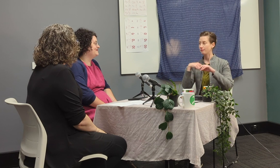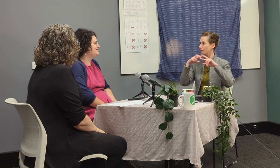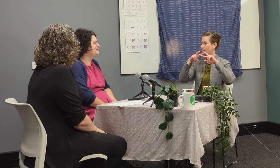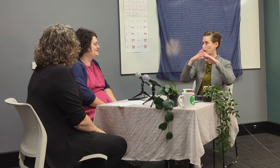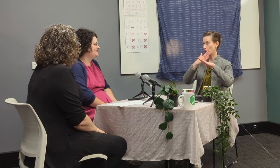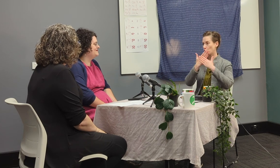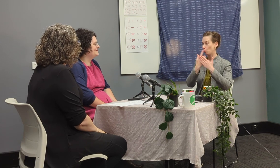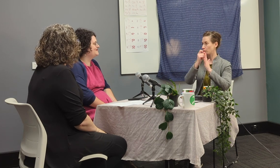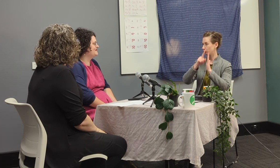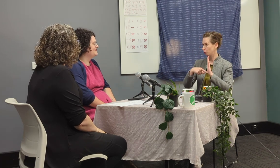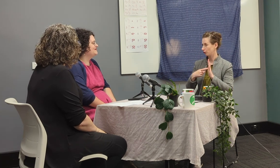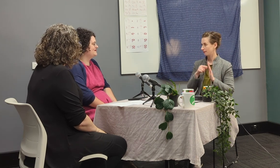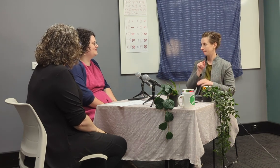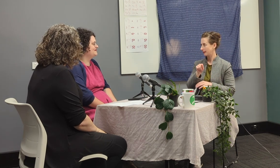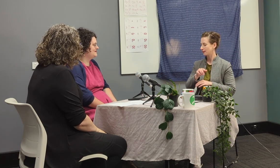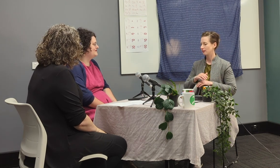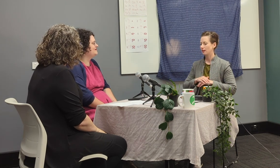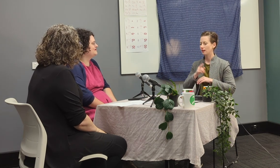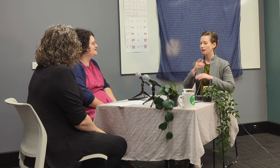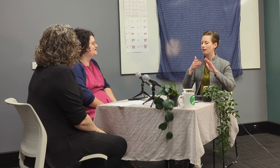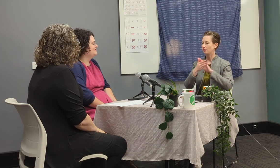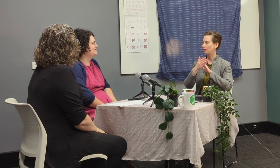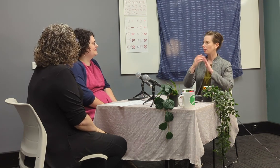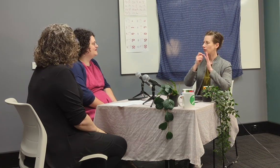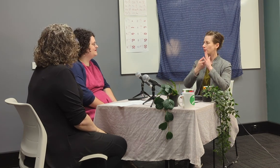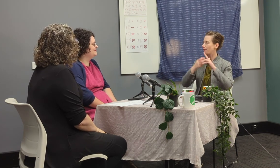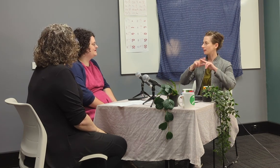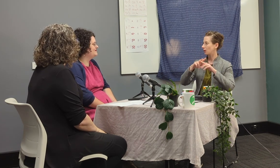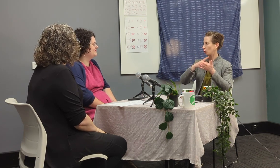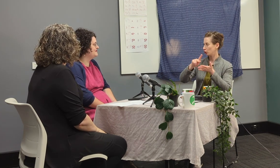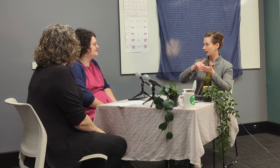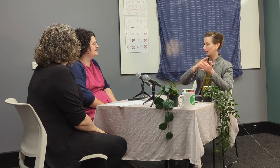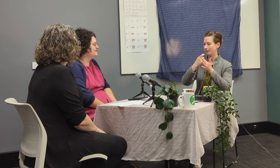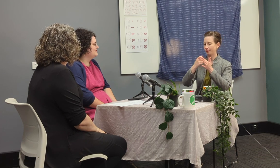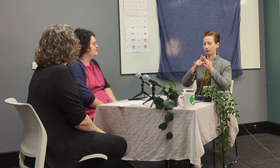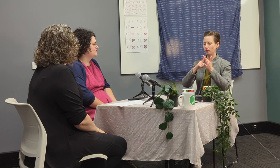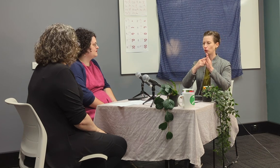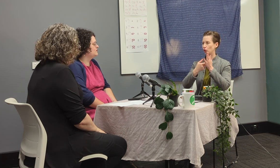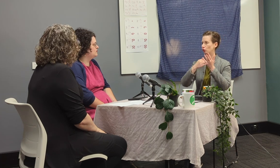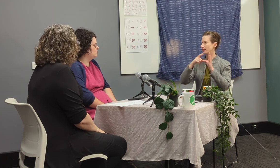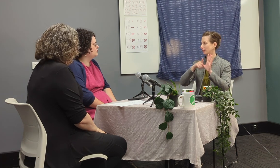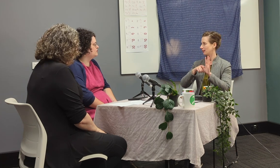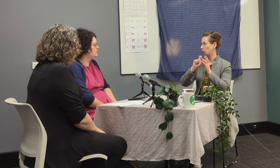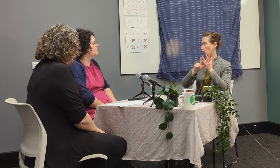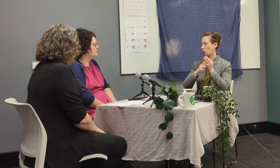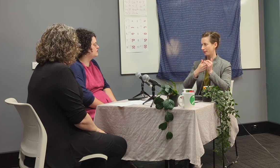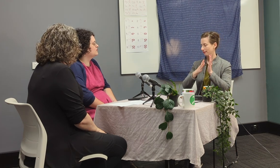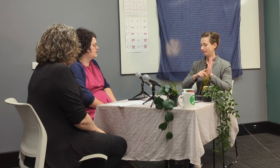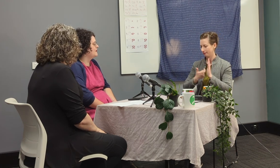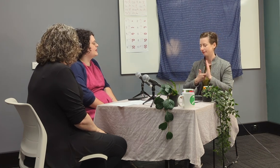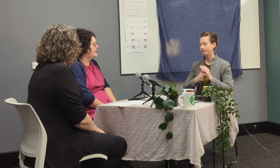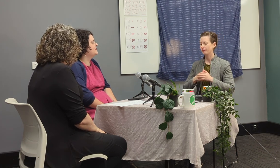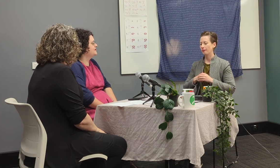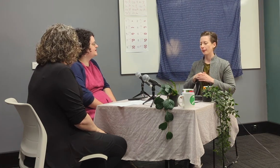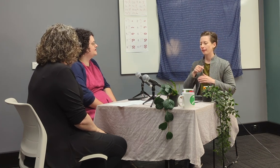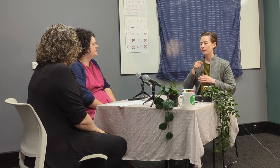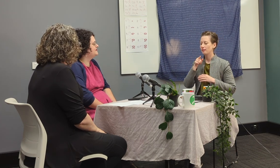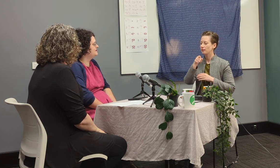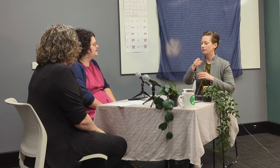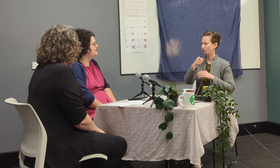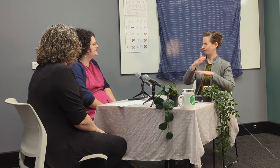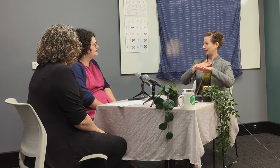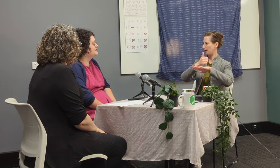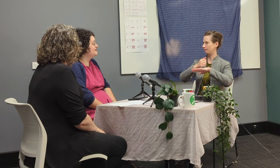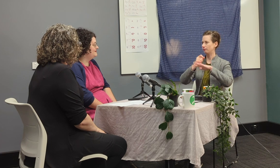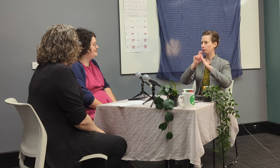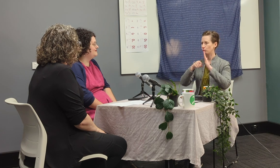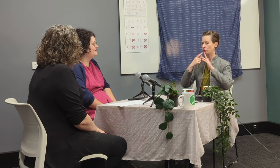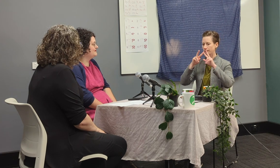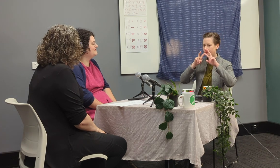H: Well, when I was there, I was working on a project with Professor Kearsy Cormier.